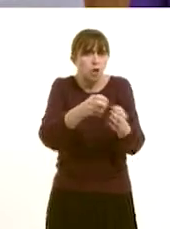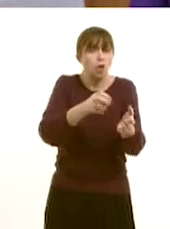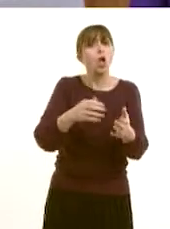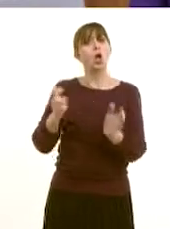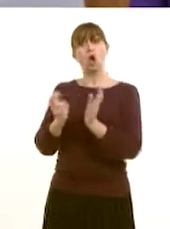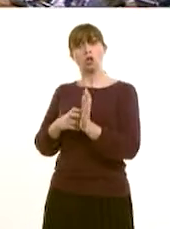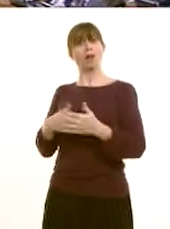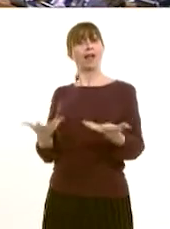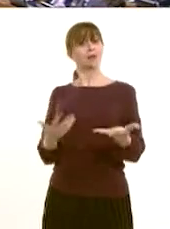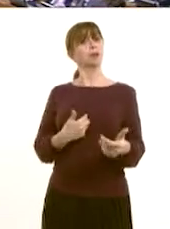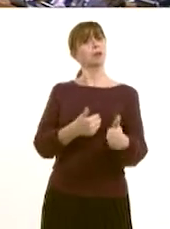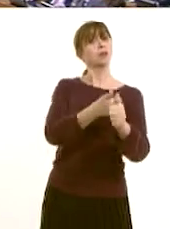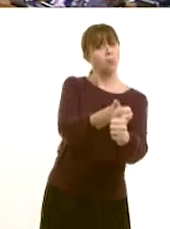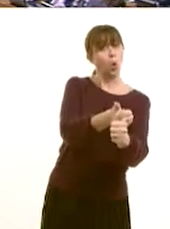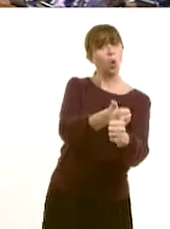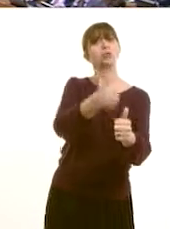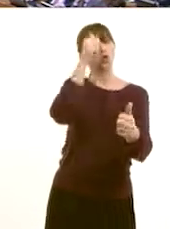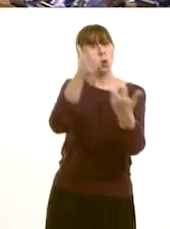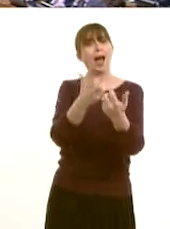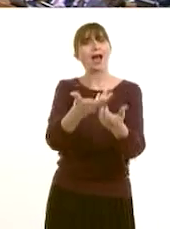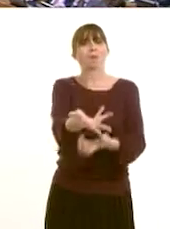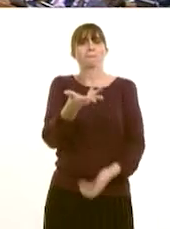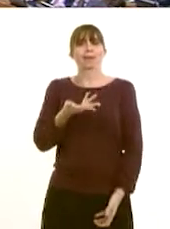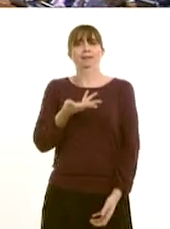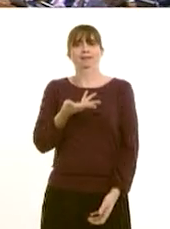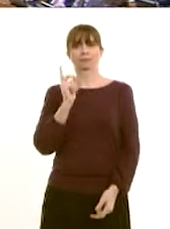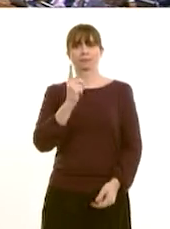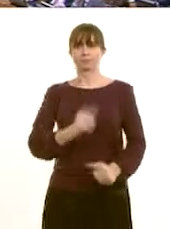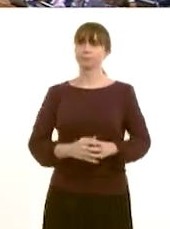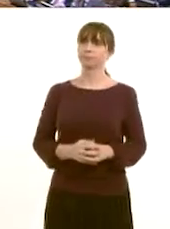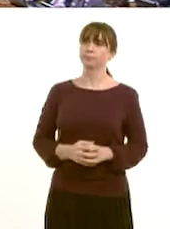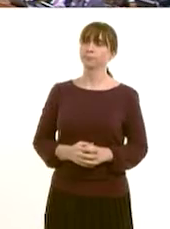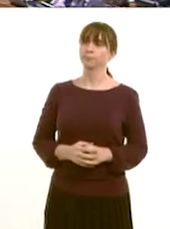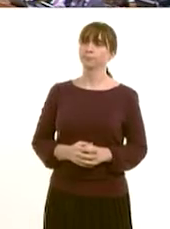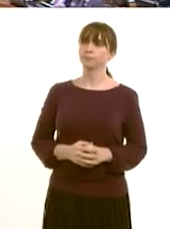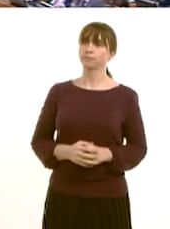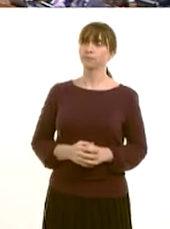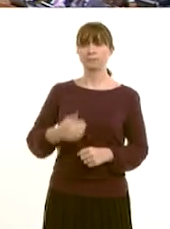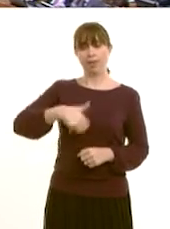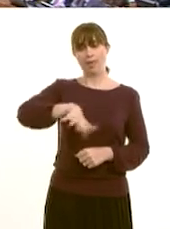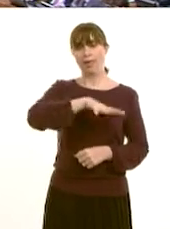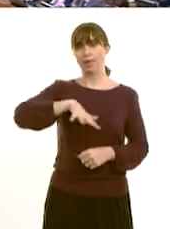Peter Black: First Minister, my region faces potential economic devastation with the loss